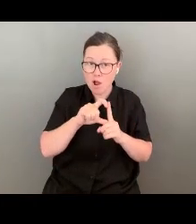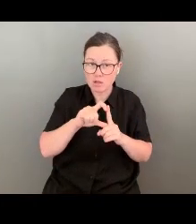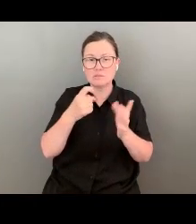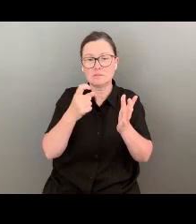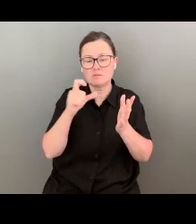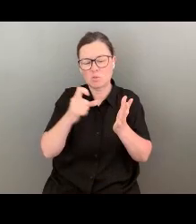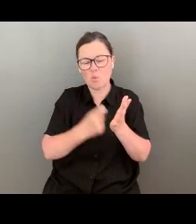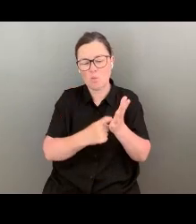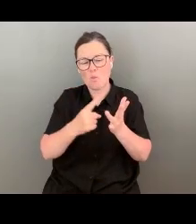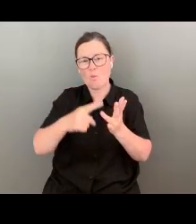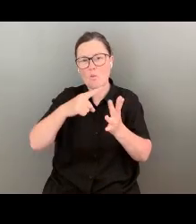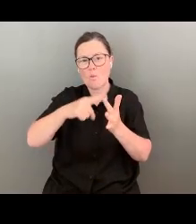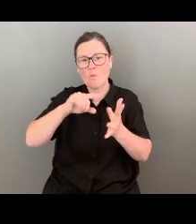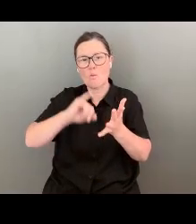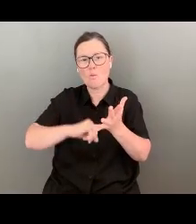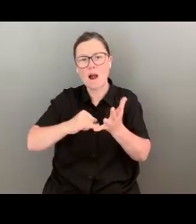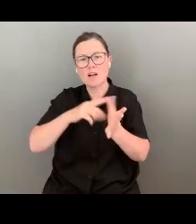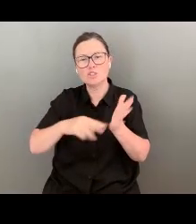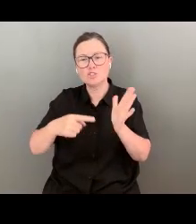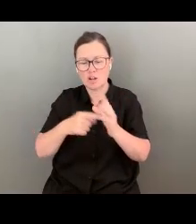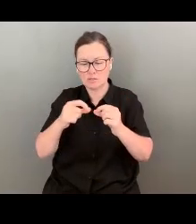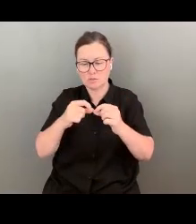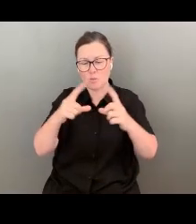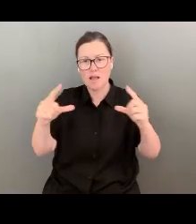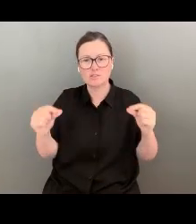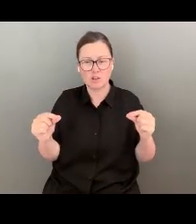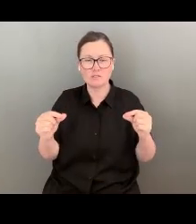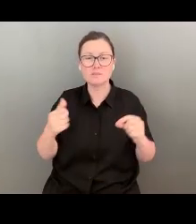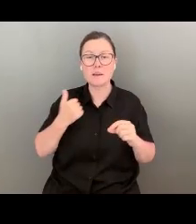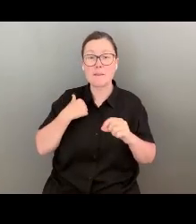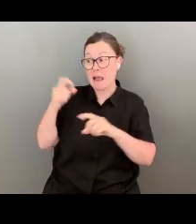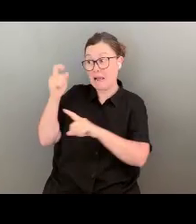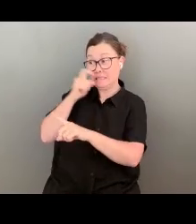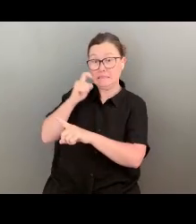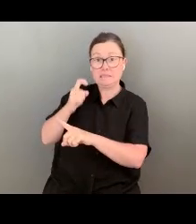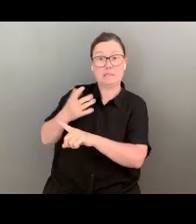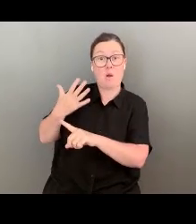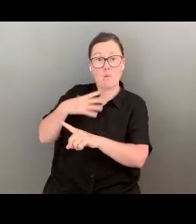My sister hunts for the best dip a vanilla slice. My thing is almond croissants.